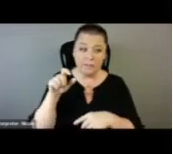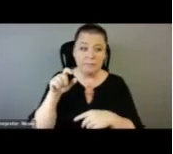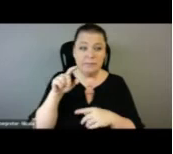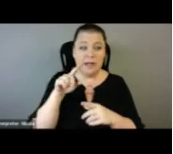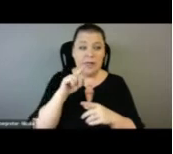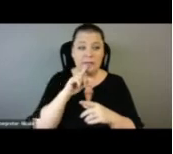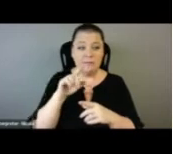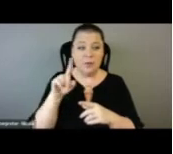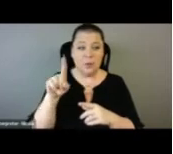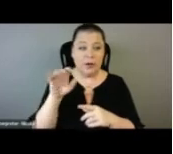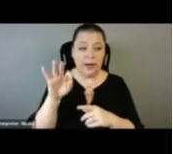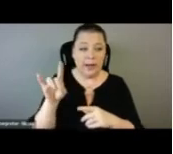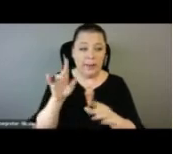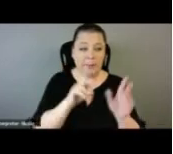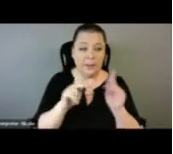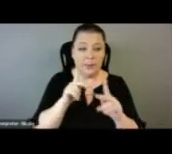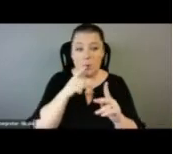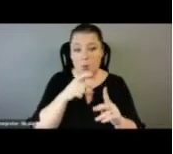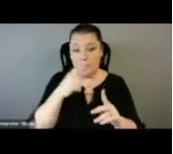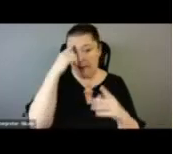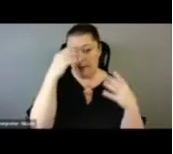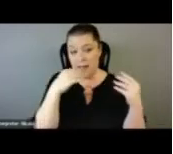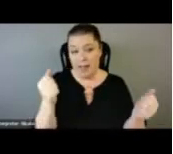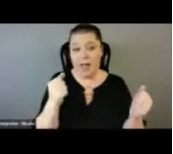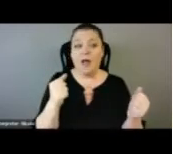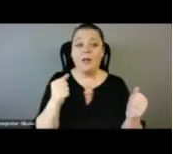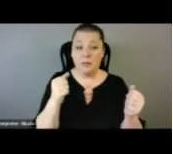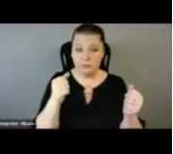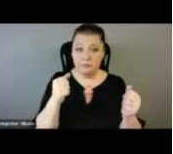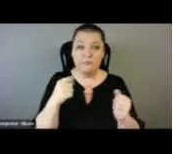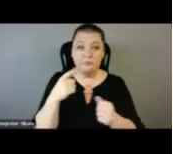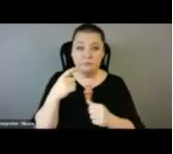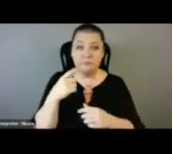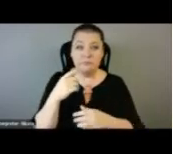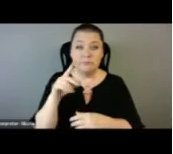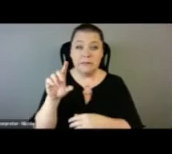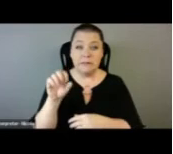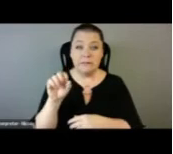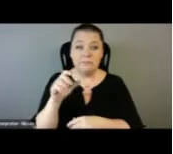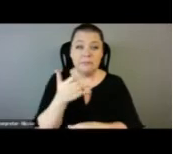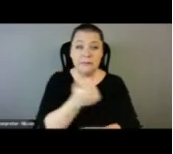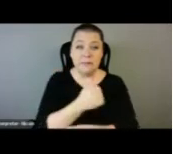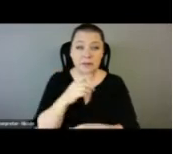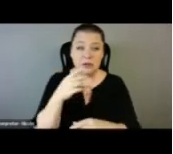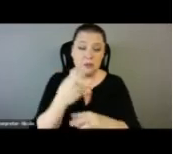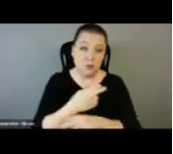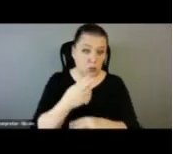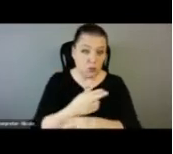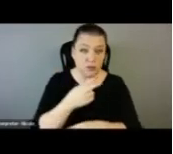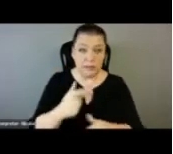with mental health and substance use lived experience. That breakdown resulted in 20% of the